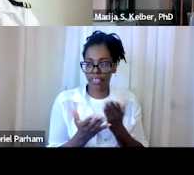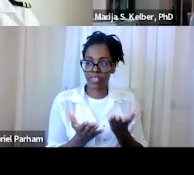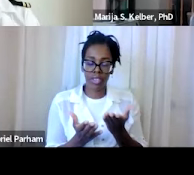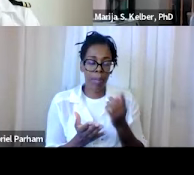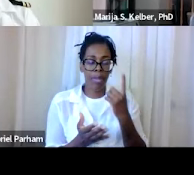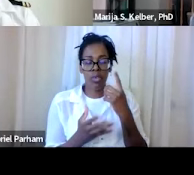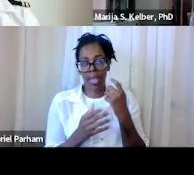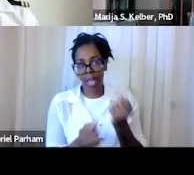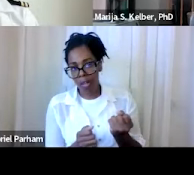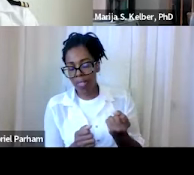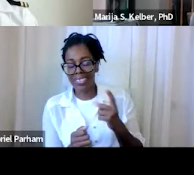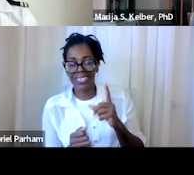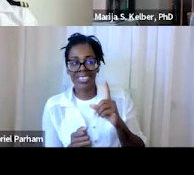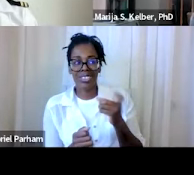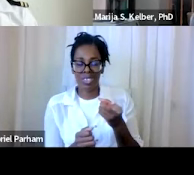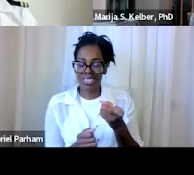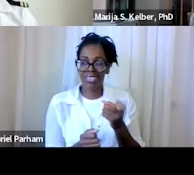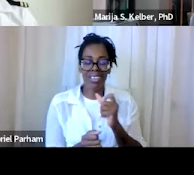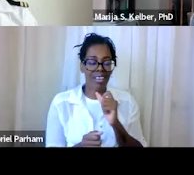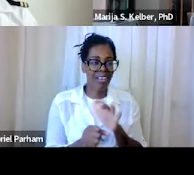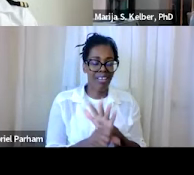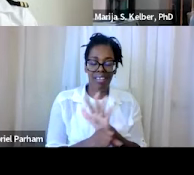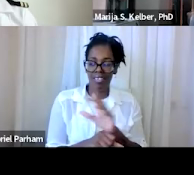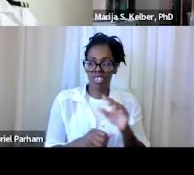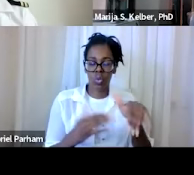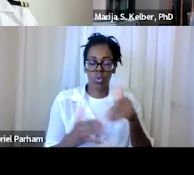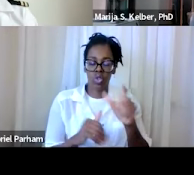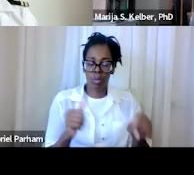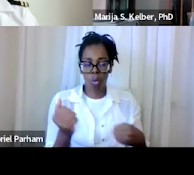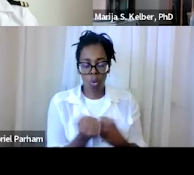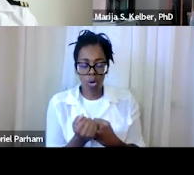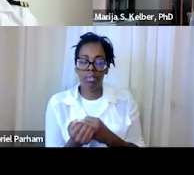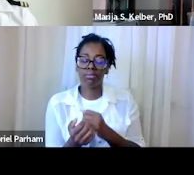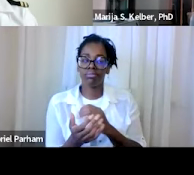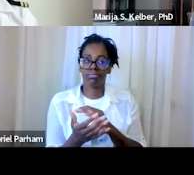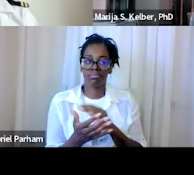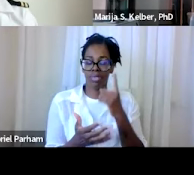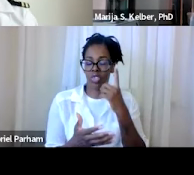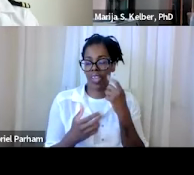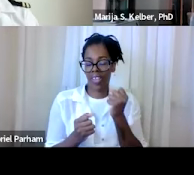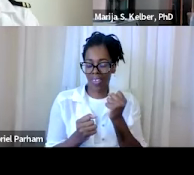trauma exposure, lack of social support, and some of this interacting with the various social